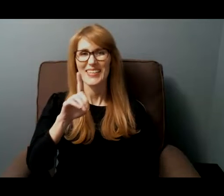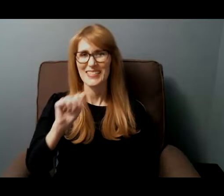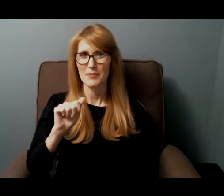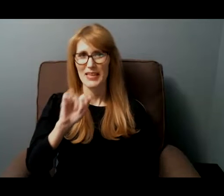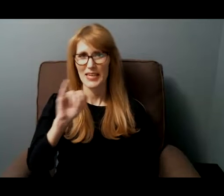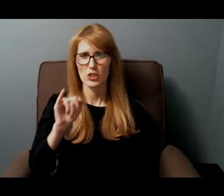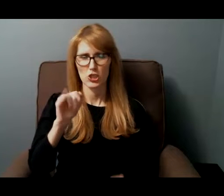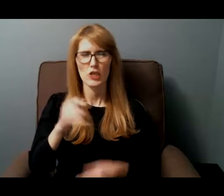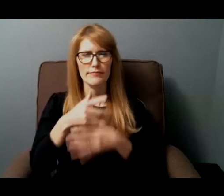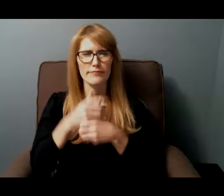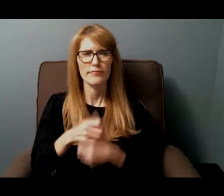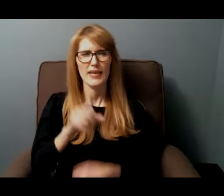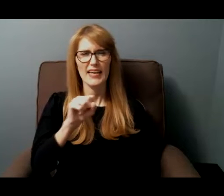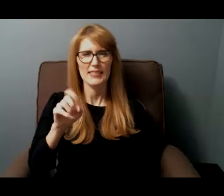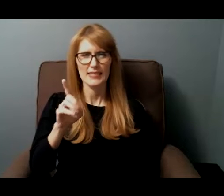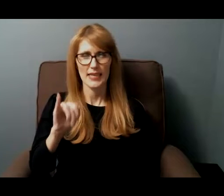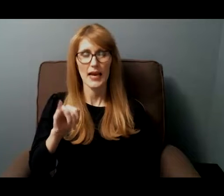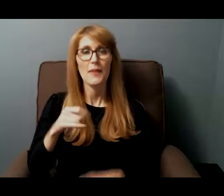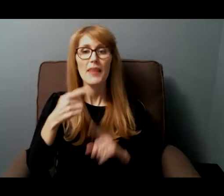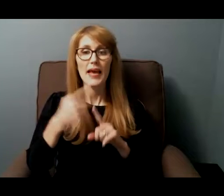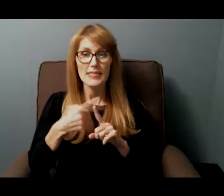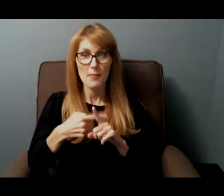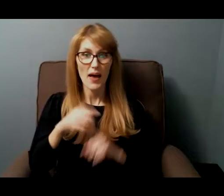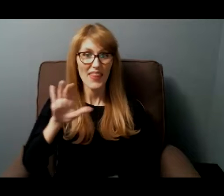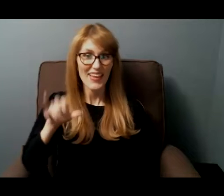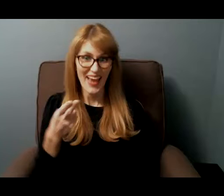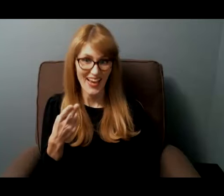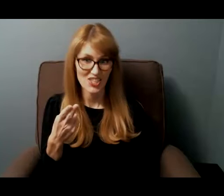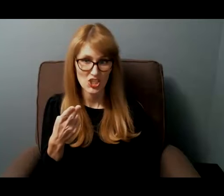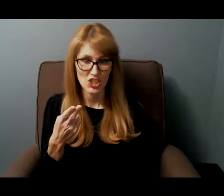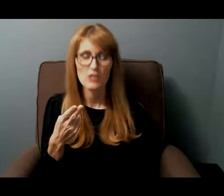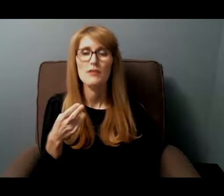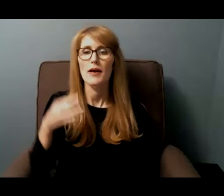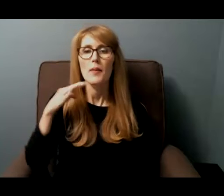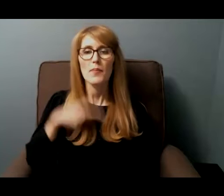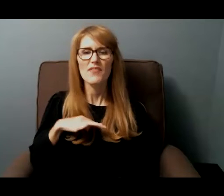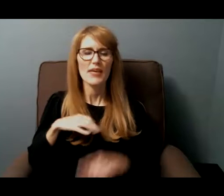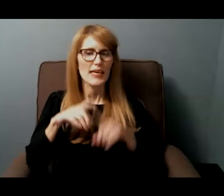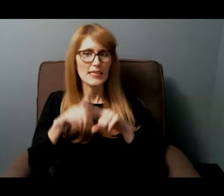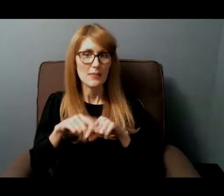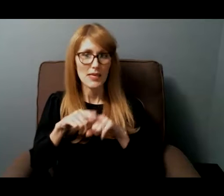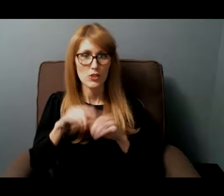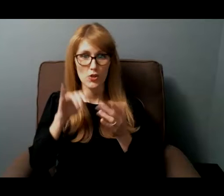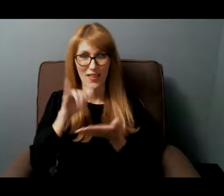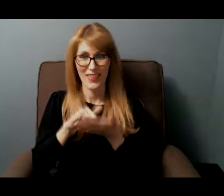monthly cash benefit, and it's based on a person's previous work and earnings. And